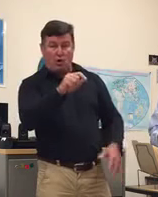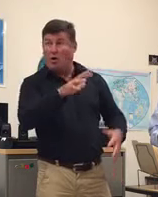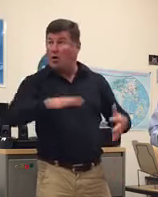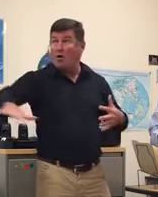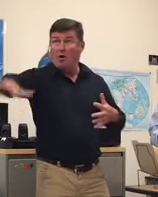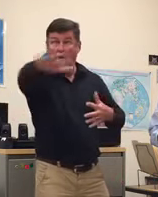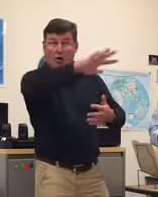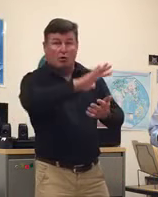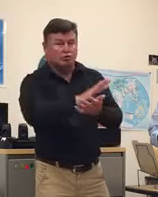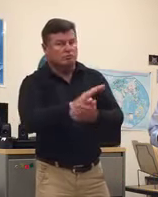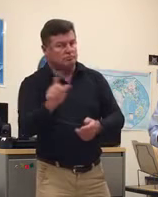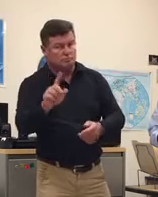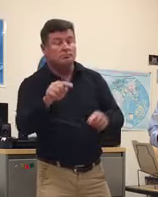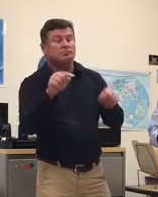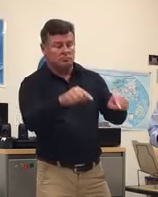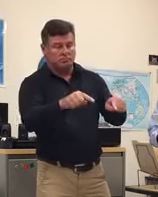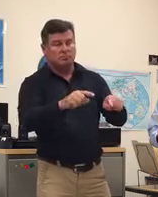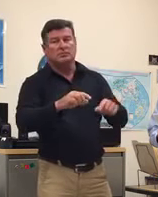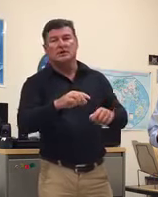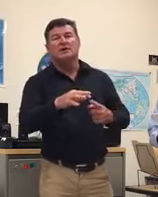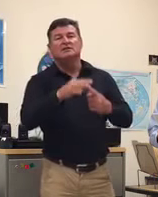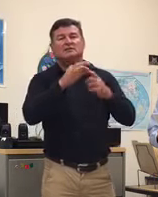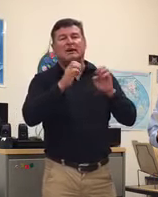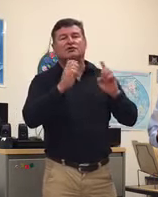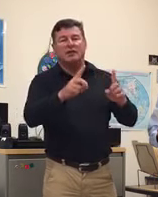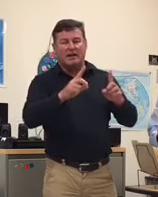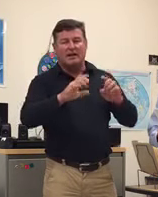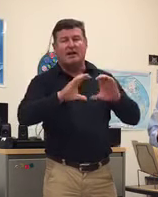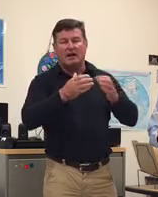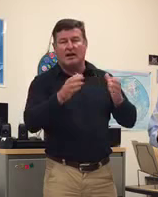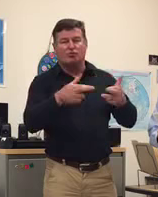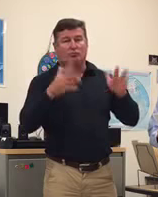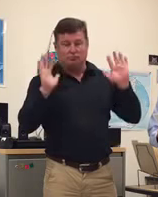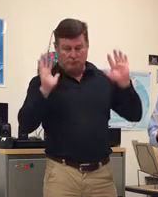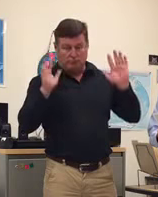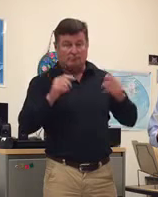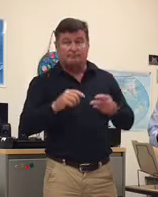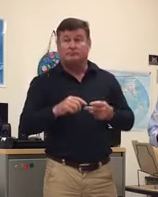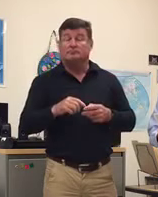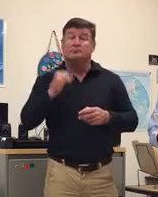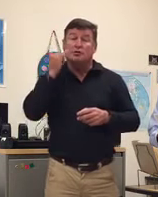classroom where that student receives special education services in that self contained setting.